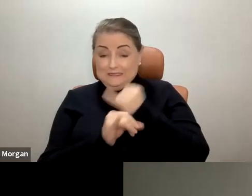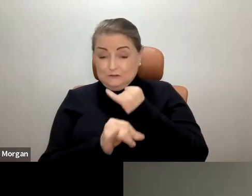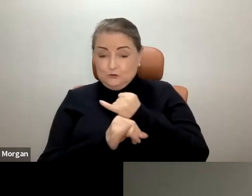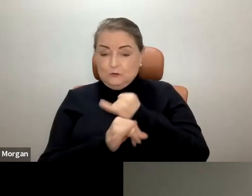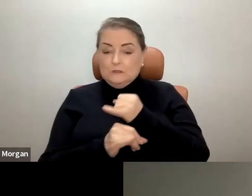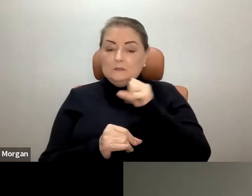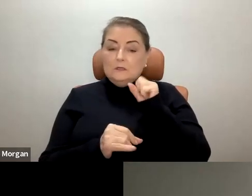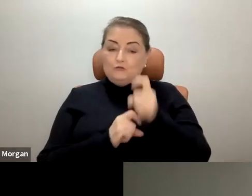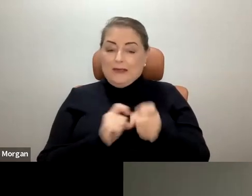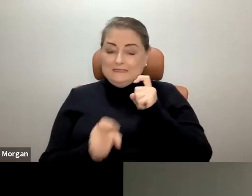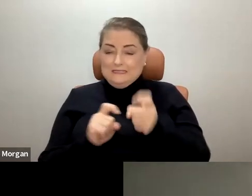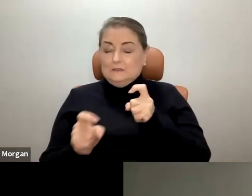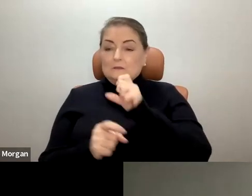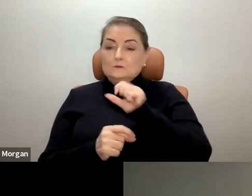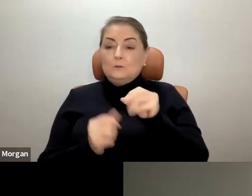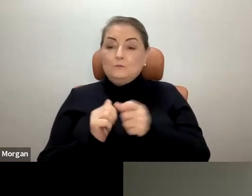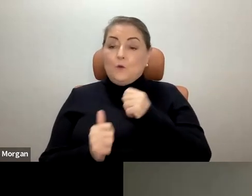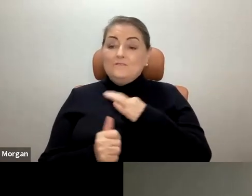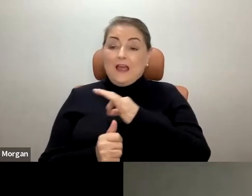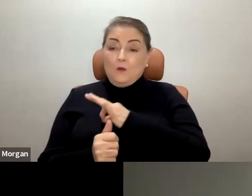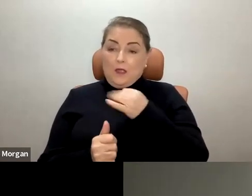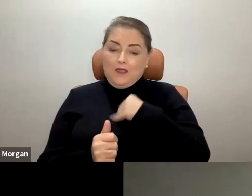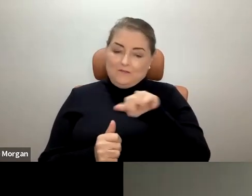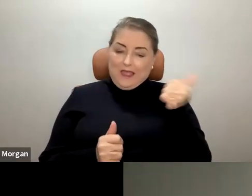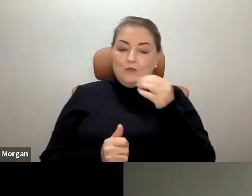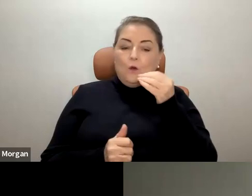most of our faculty actually have other home campuses, and